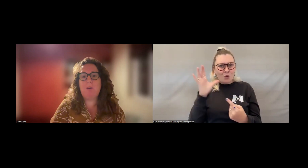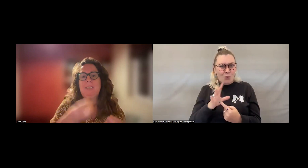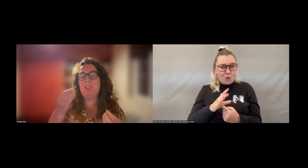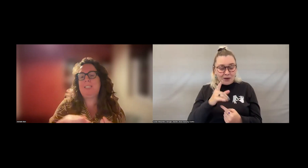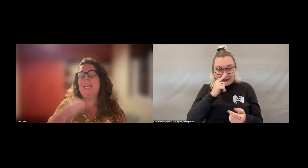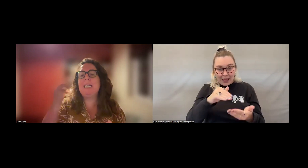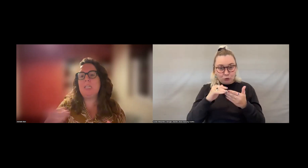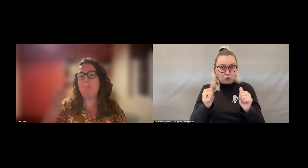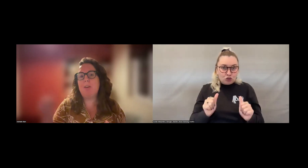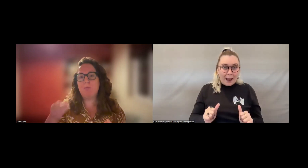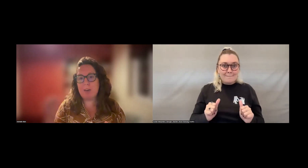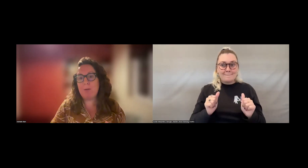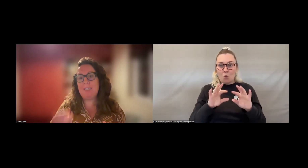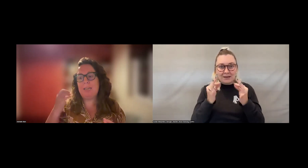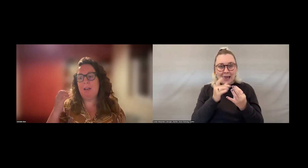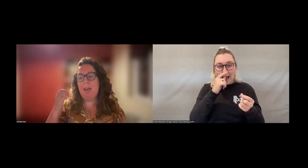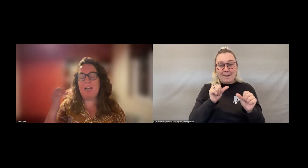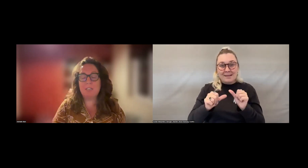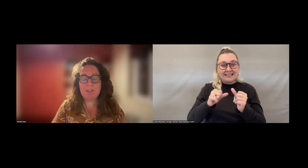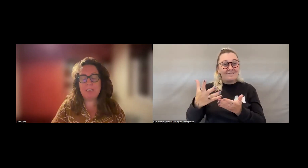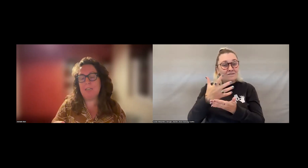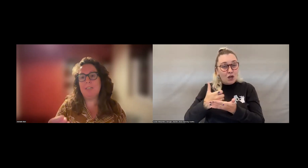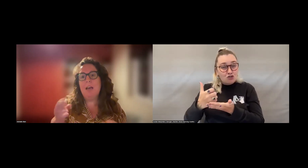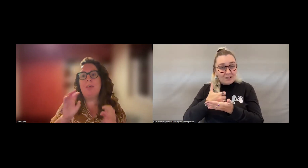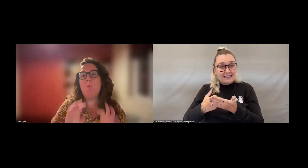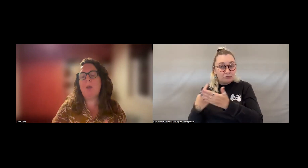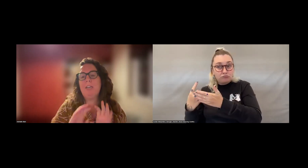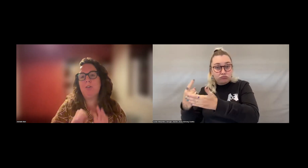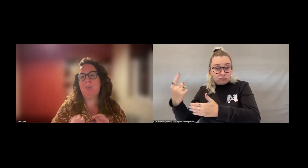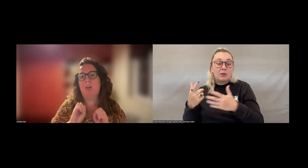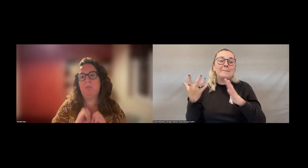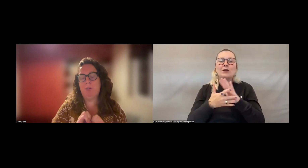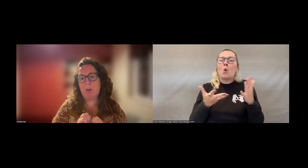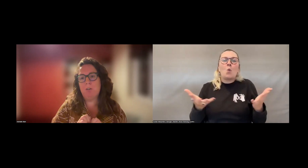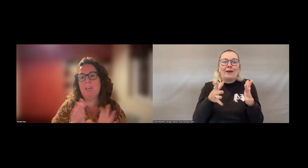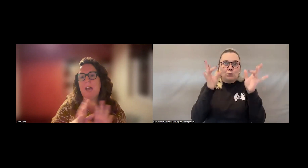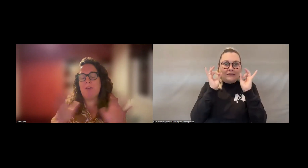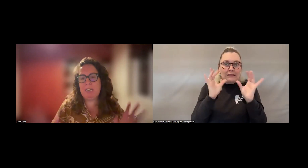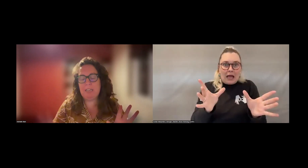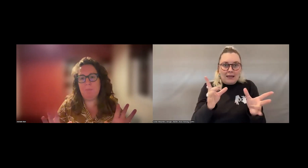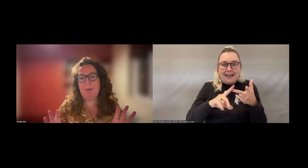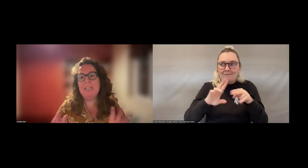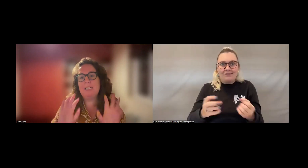organisations that can lead to better fundraising activities, when you start if you nothing in place